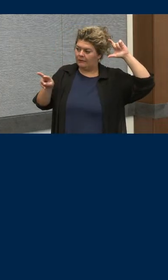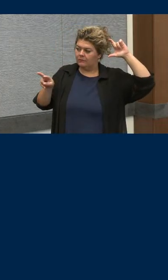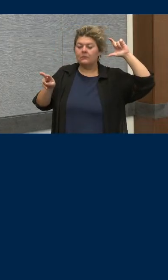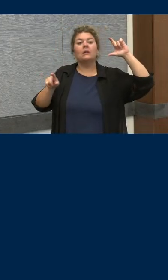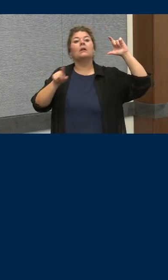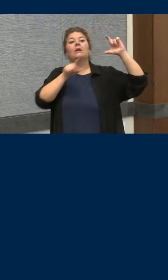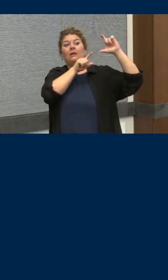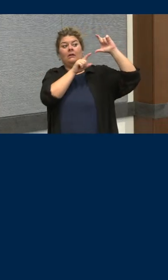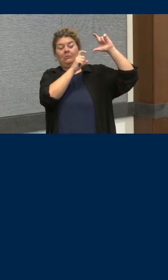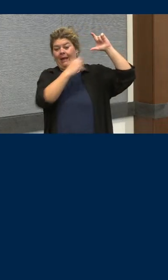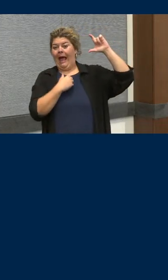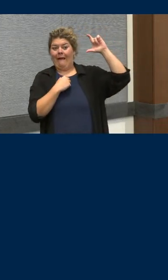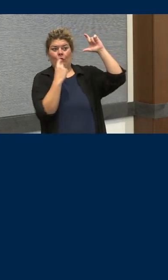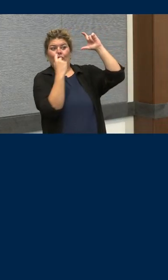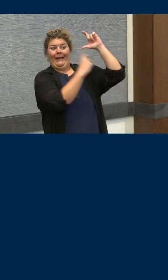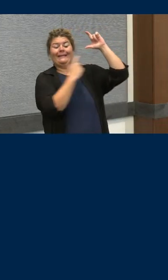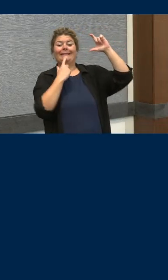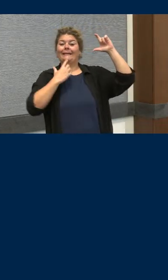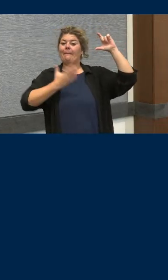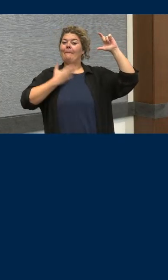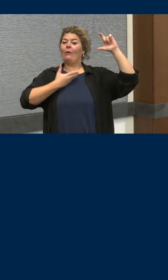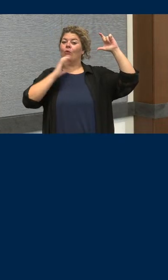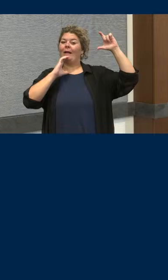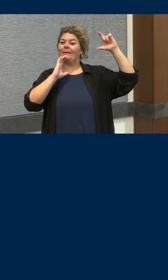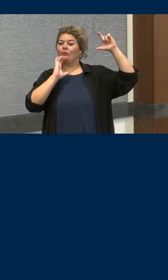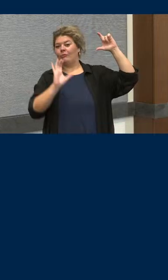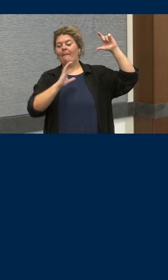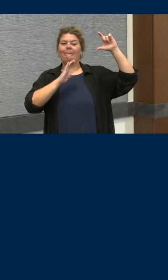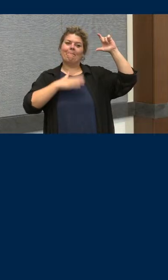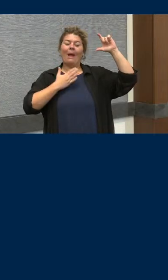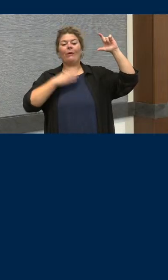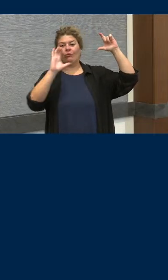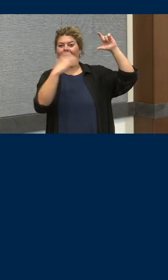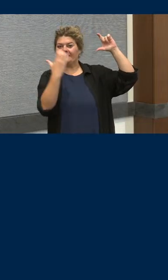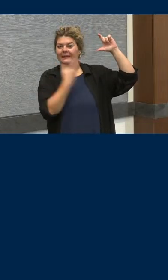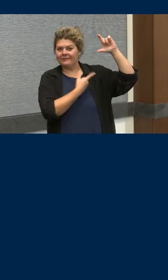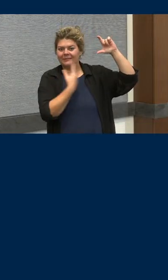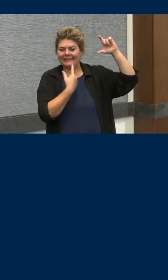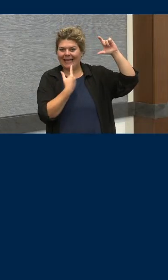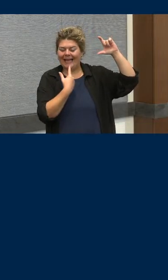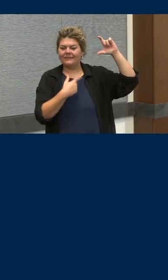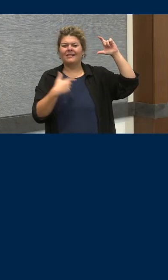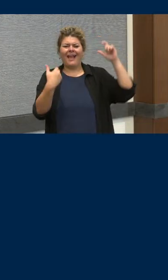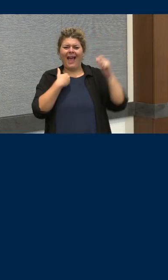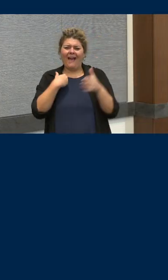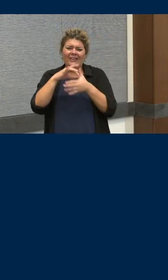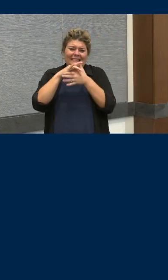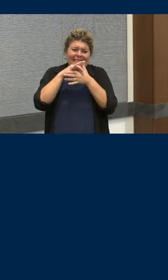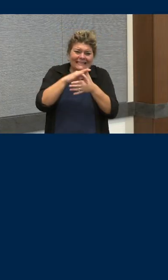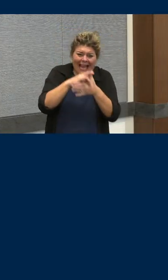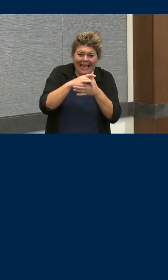Greeting: Merry Christmas. Signs for hot dogs and steak sandwiches flank Santa, leaning